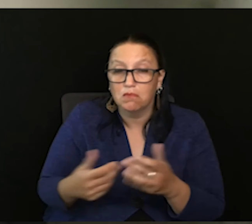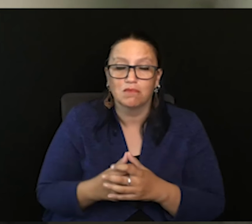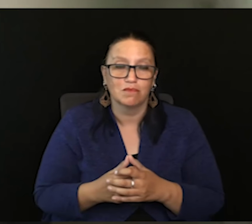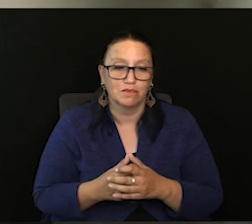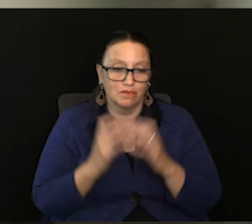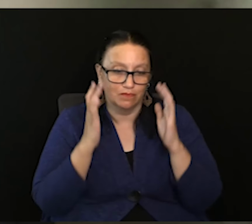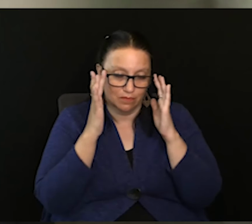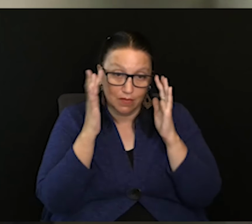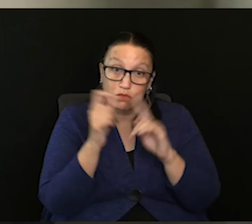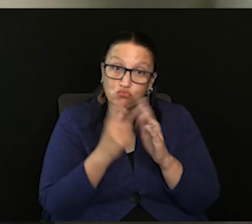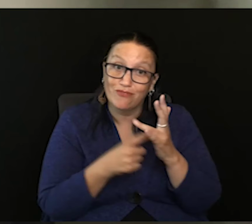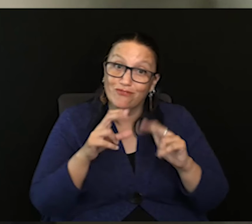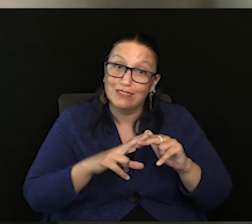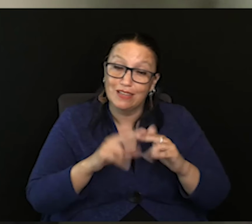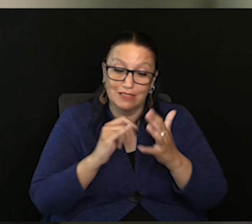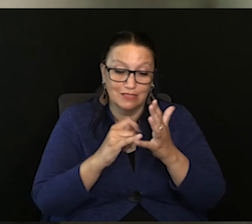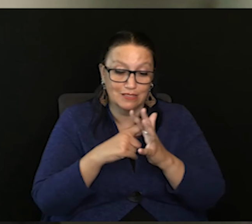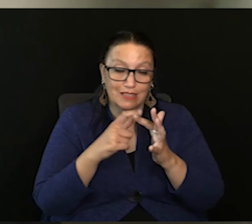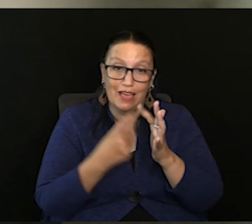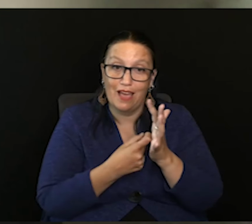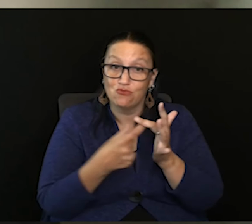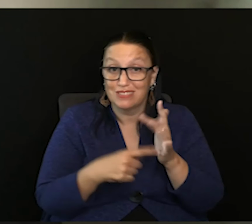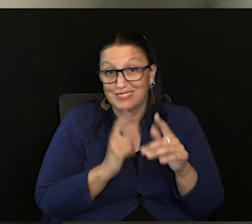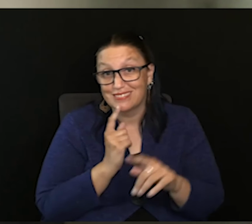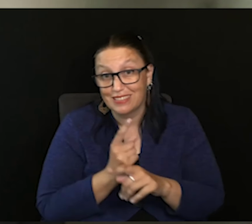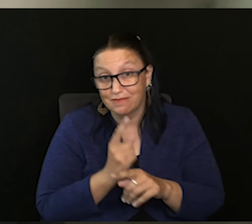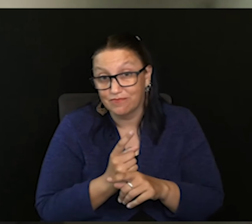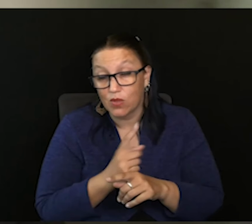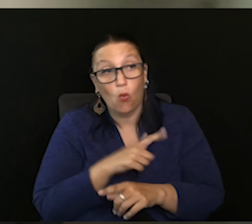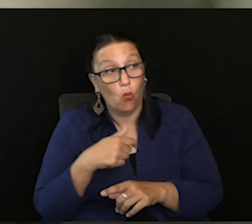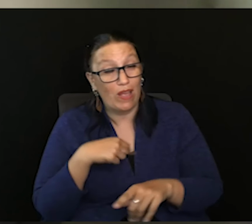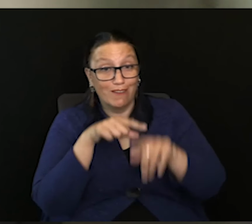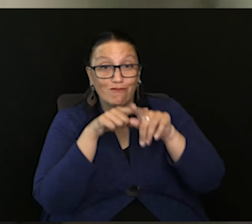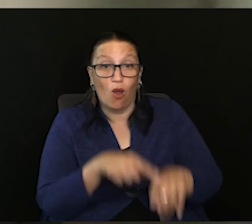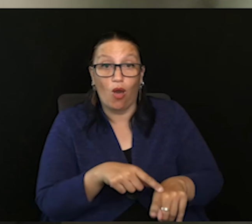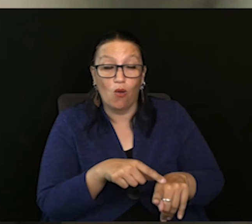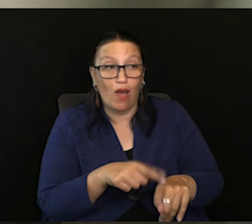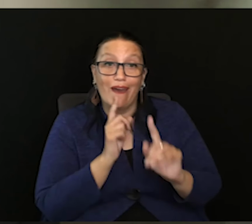and I think Professor Skerritt set it out very clearly. Following that medical advice has meant that we've had